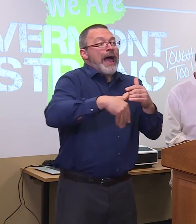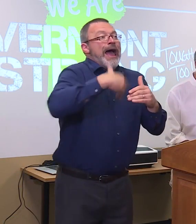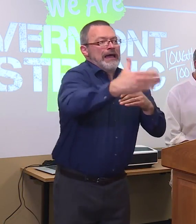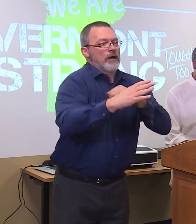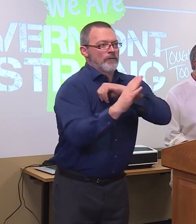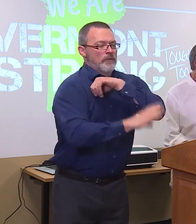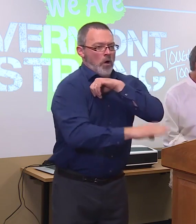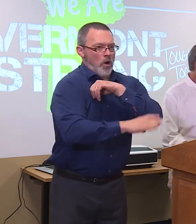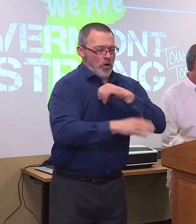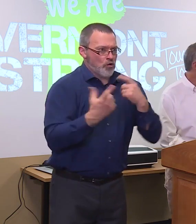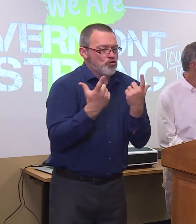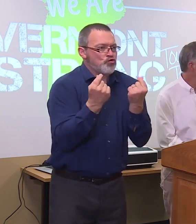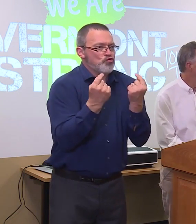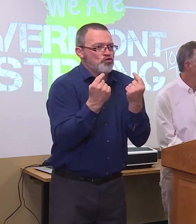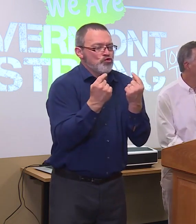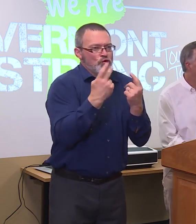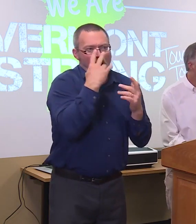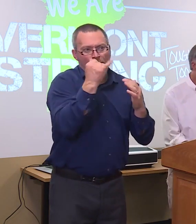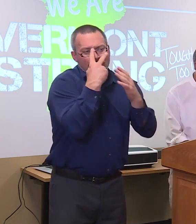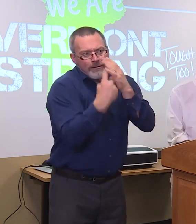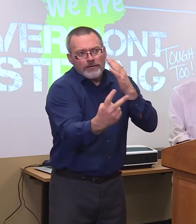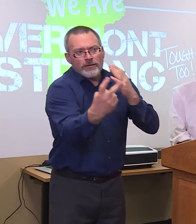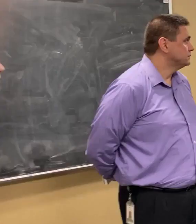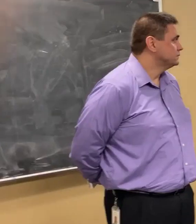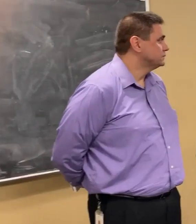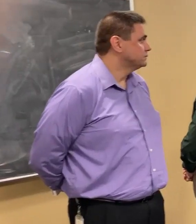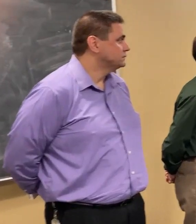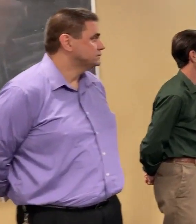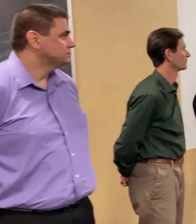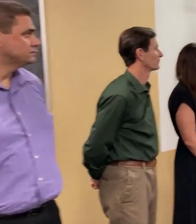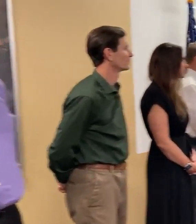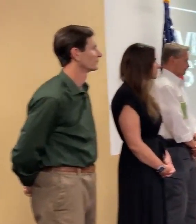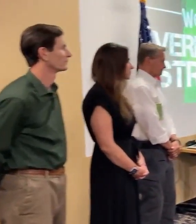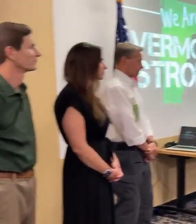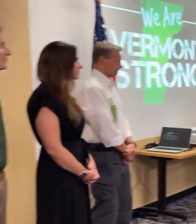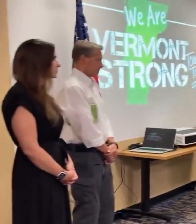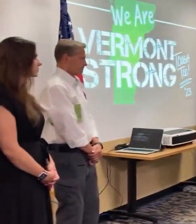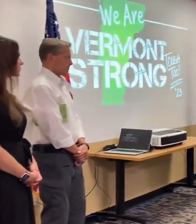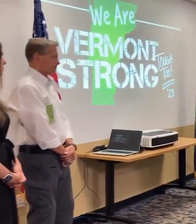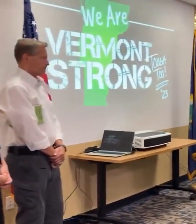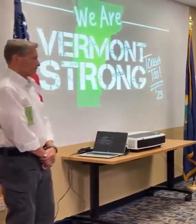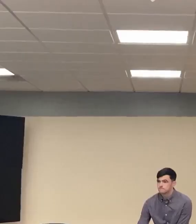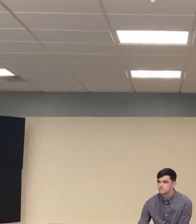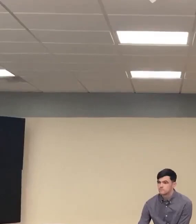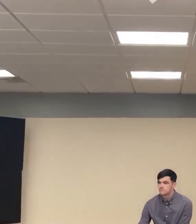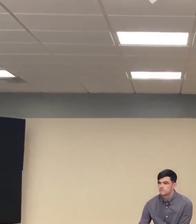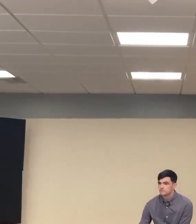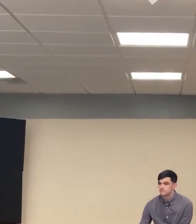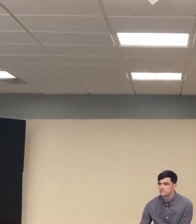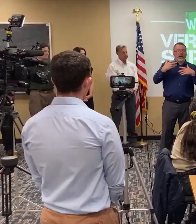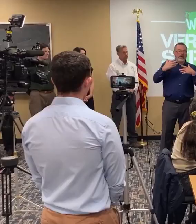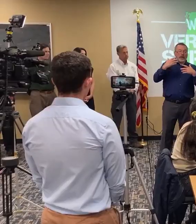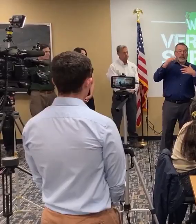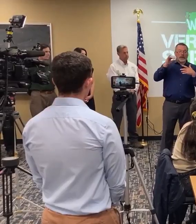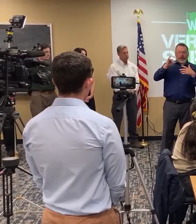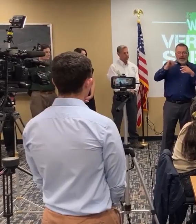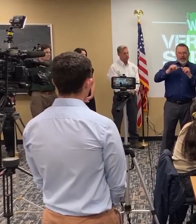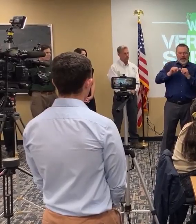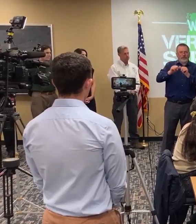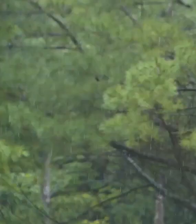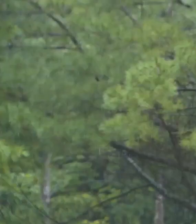11;11;09;12- 11;11;16;14 Gov. Phil Scott, (R) Vermont <WE NEED TO BE AT A POINT WHERE THE CONVERSATION IS MORE ABOUT RECOVERY